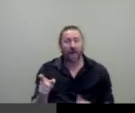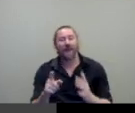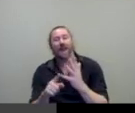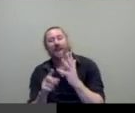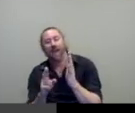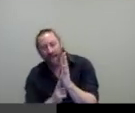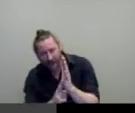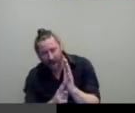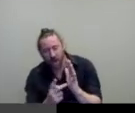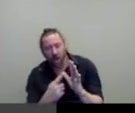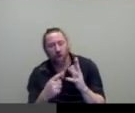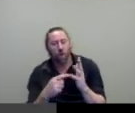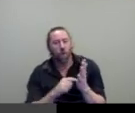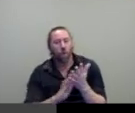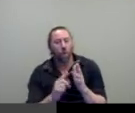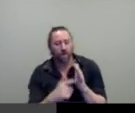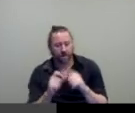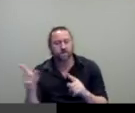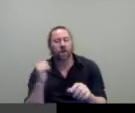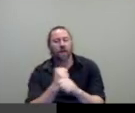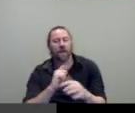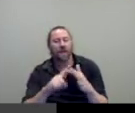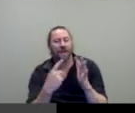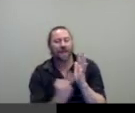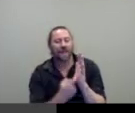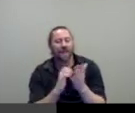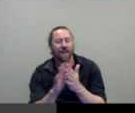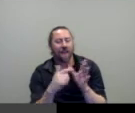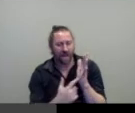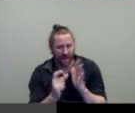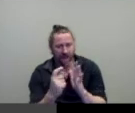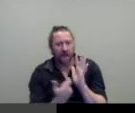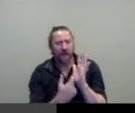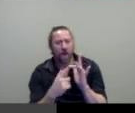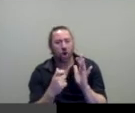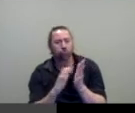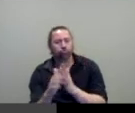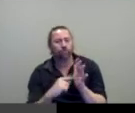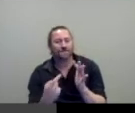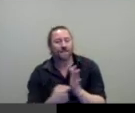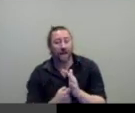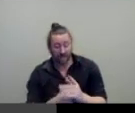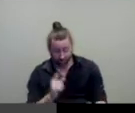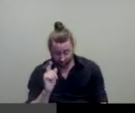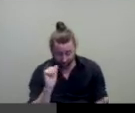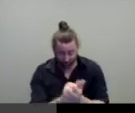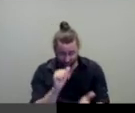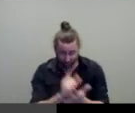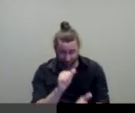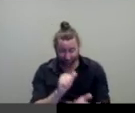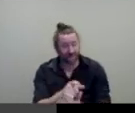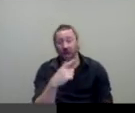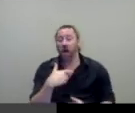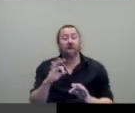thinking about Gerhard Richter' yes definitely 100 and the only reason I didn't use Gerhard Richter